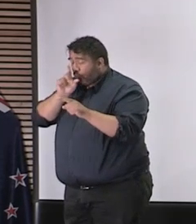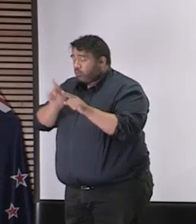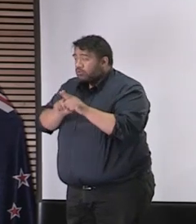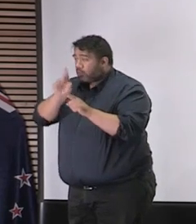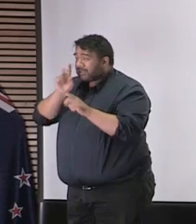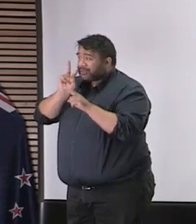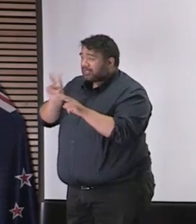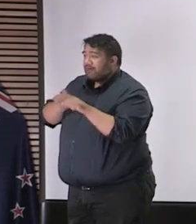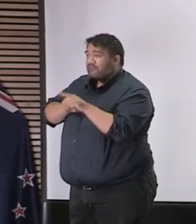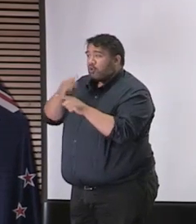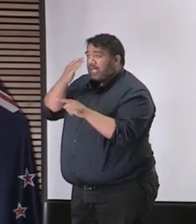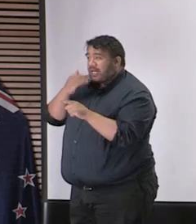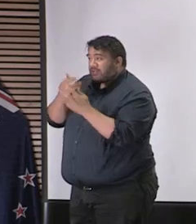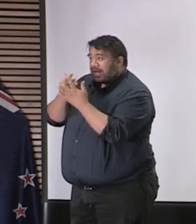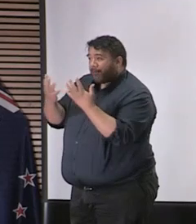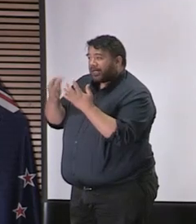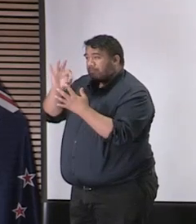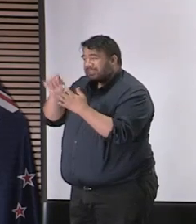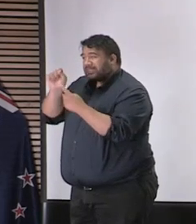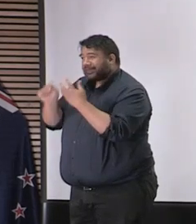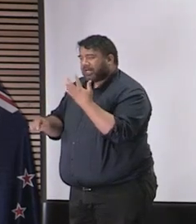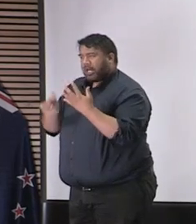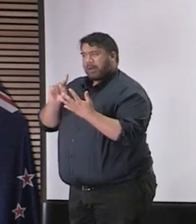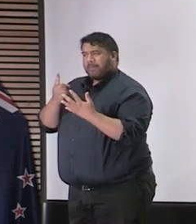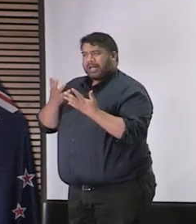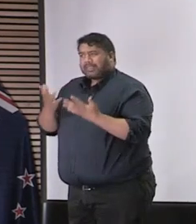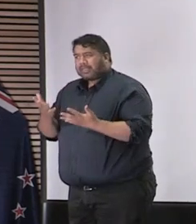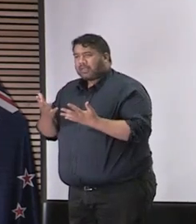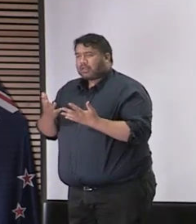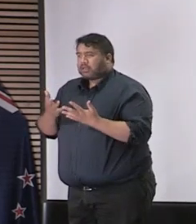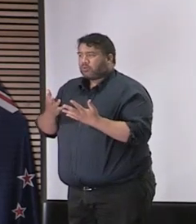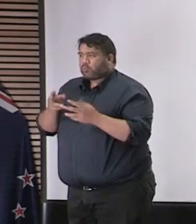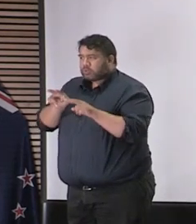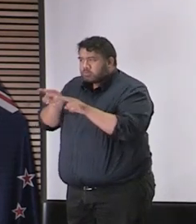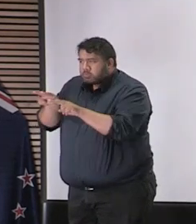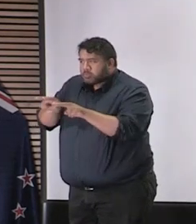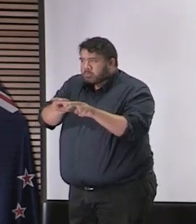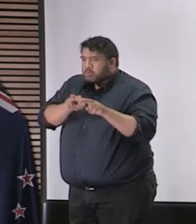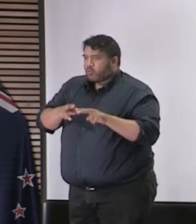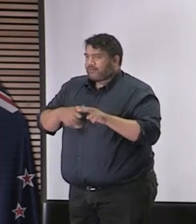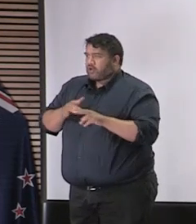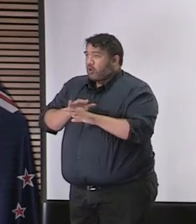certainly got some promising signs but we want to be sure that we - there are not any